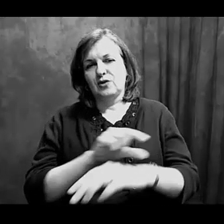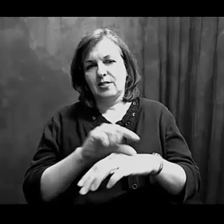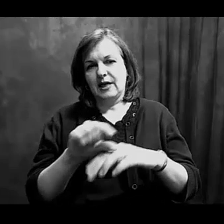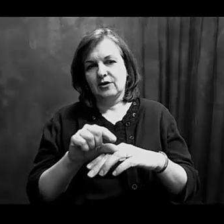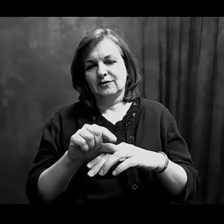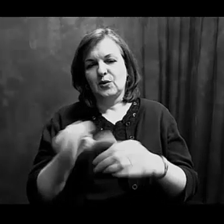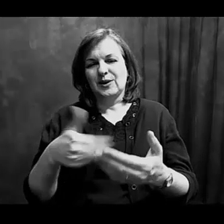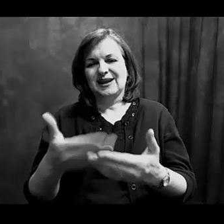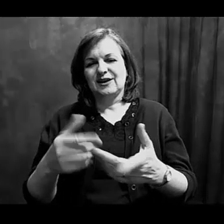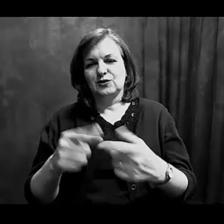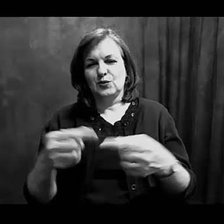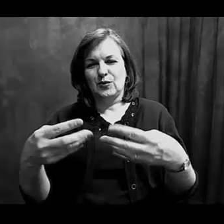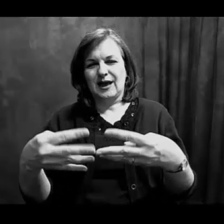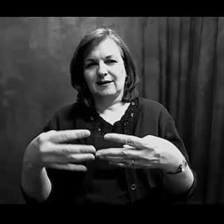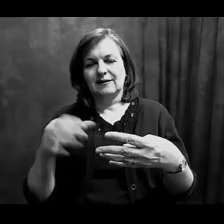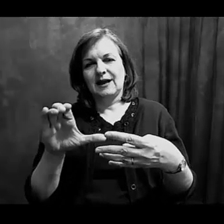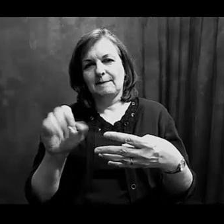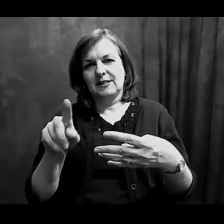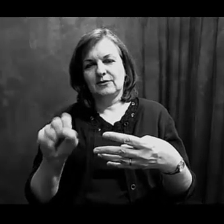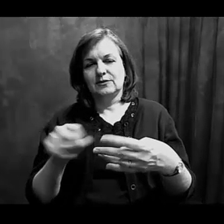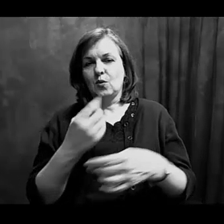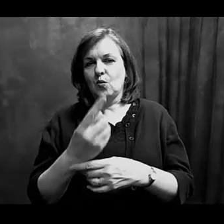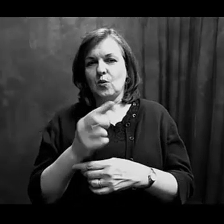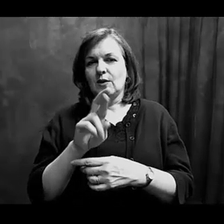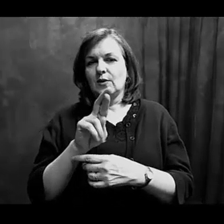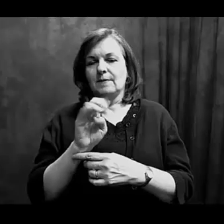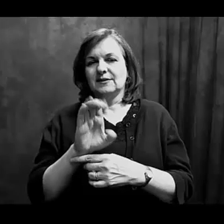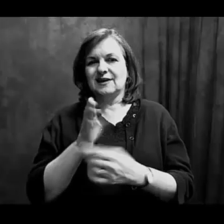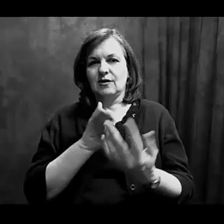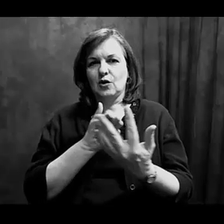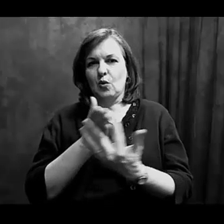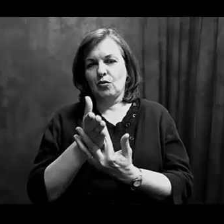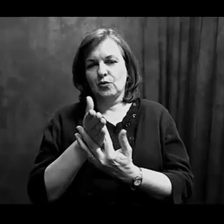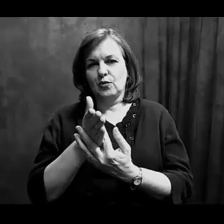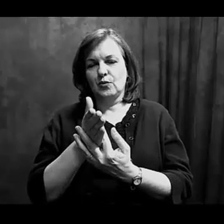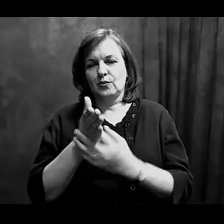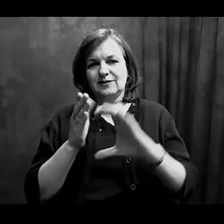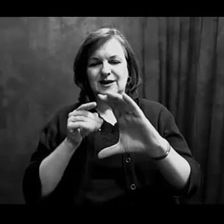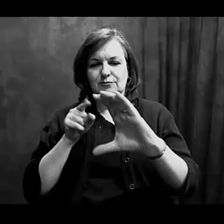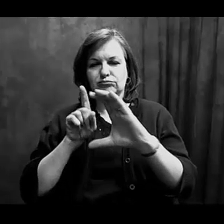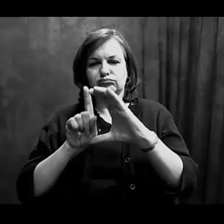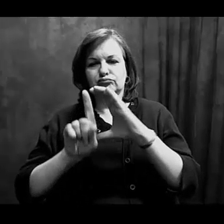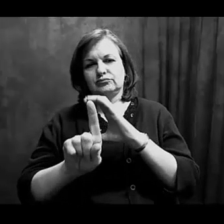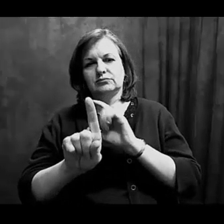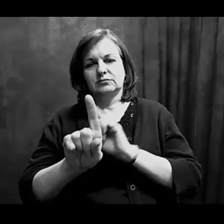to the capillaries you would get one red blood cell coming through here at a time single file